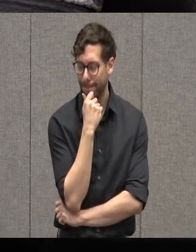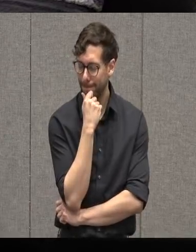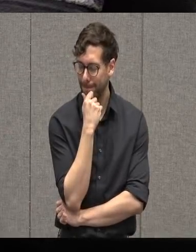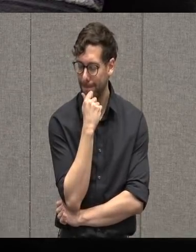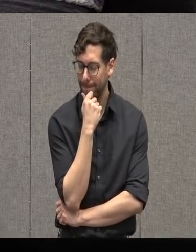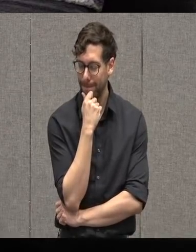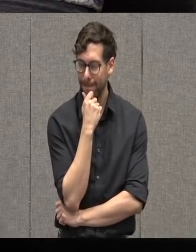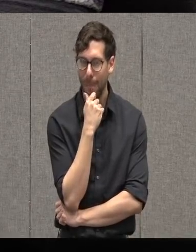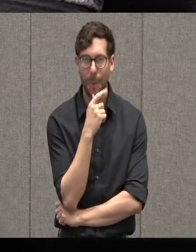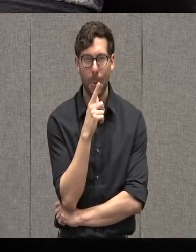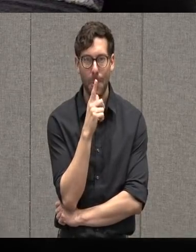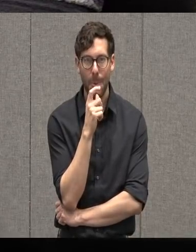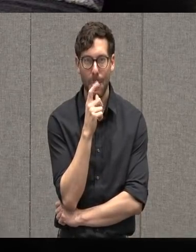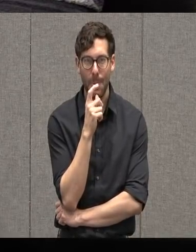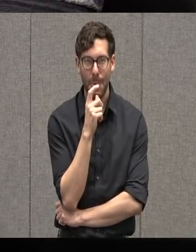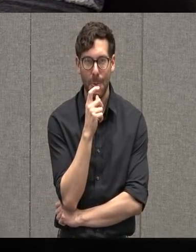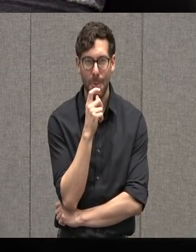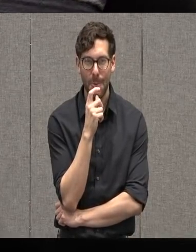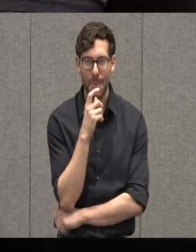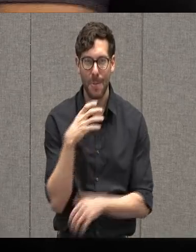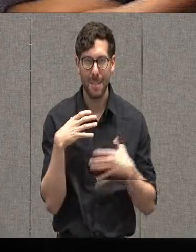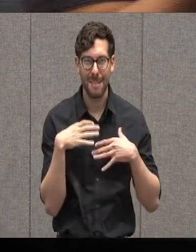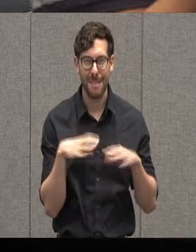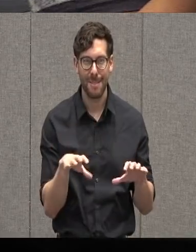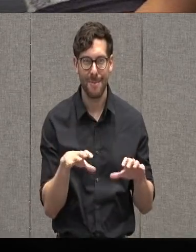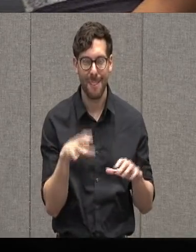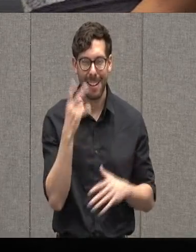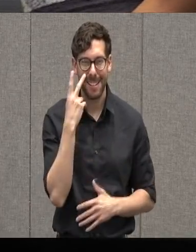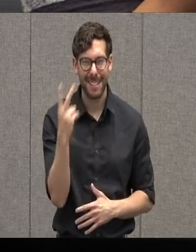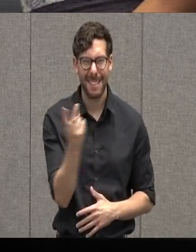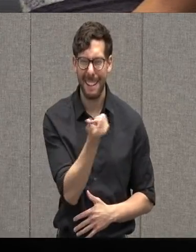Who is guessing they didn't see any?